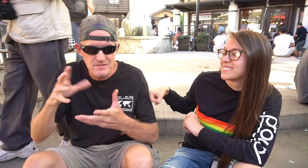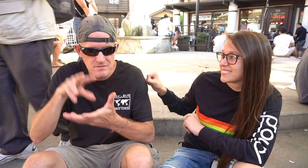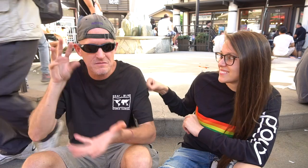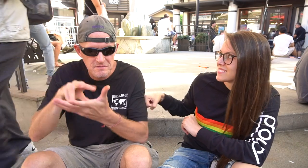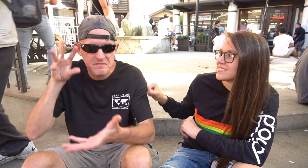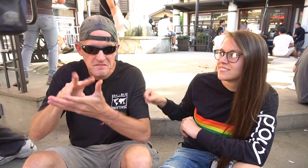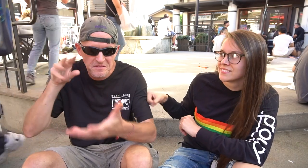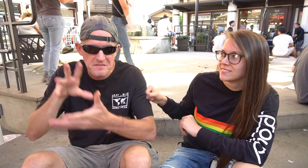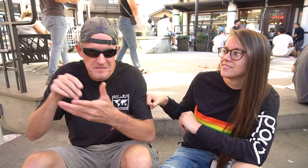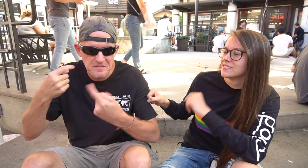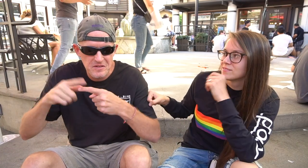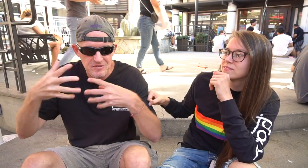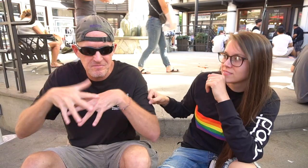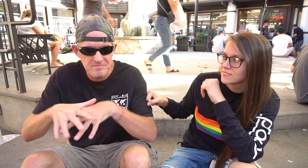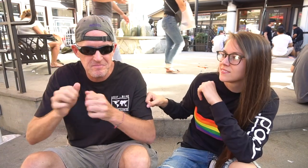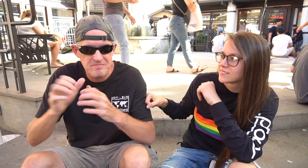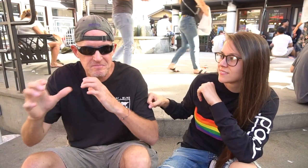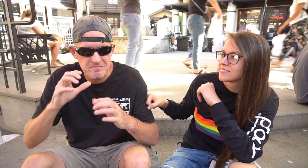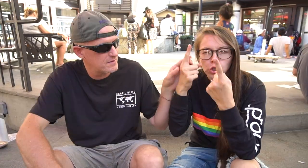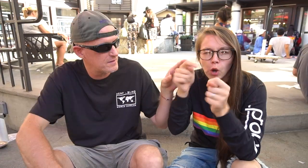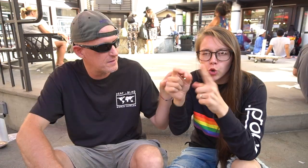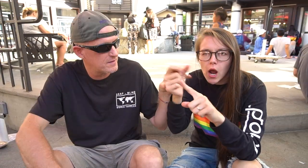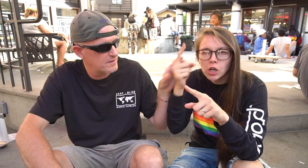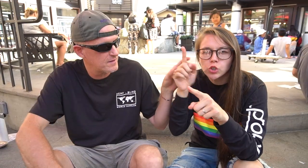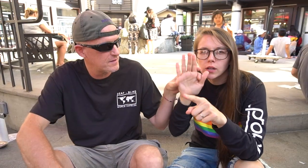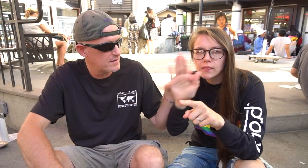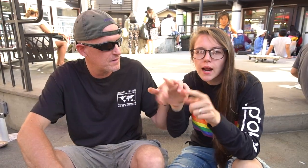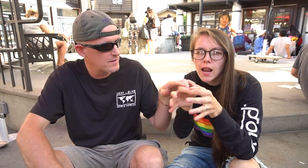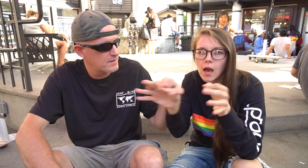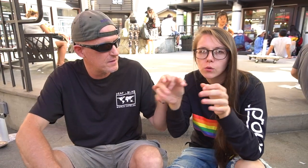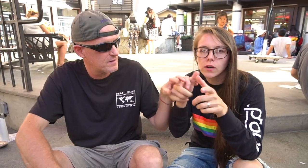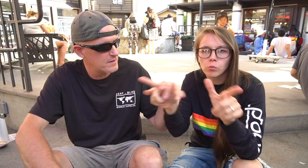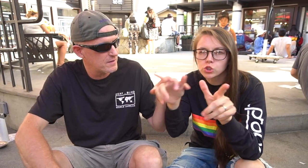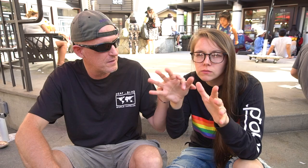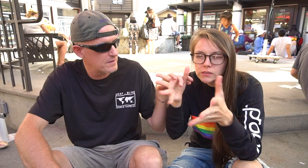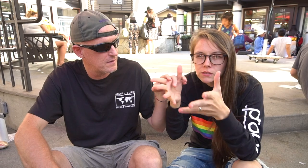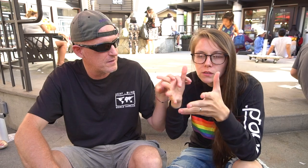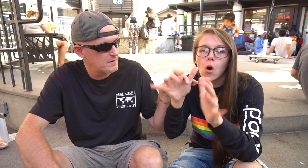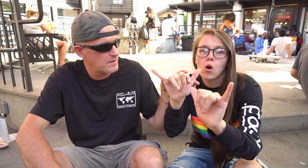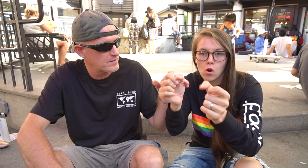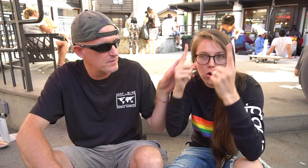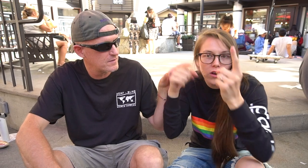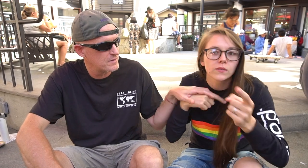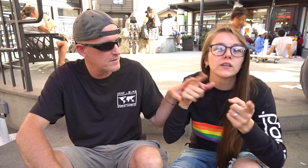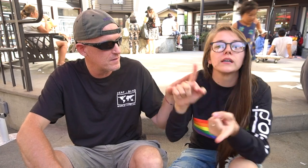I had to learn their signs work on communicating Lia: I'd try to understand their language engage with them and once I understand,